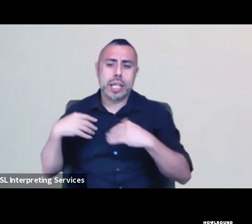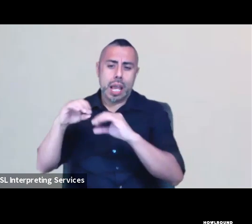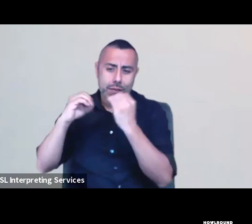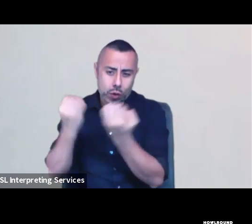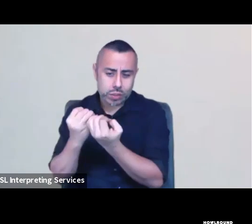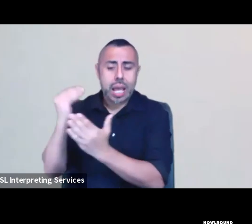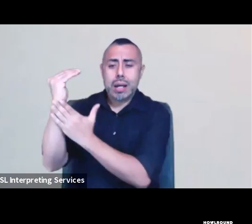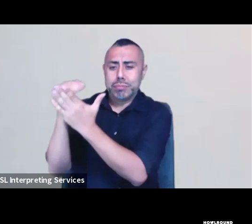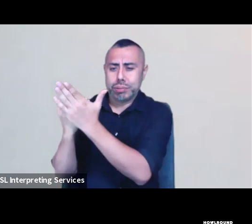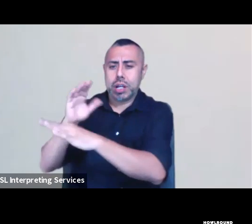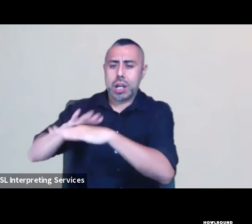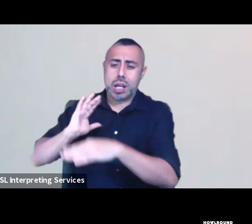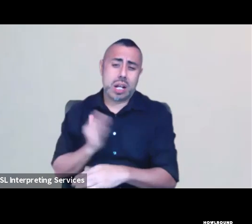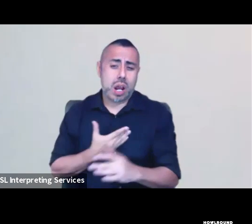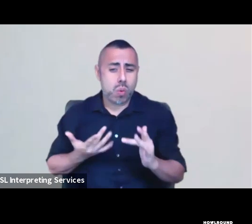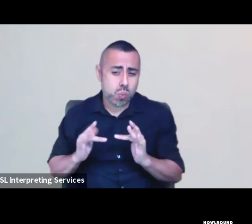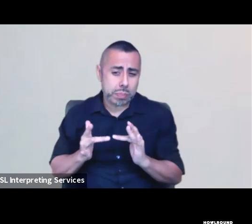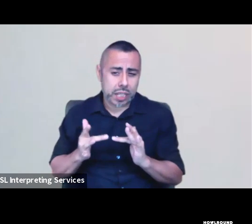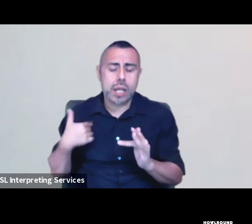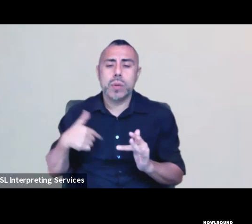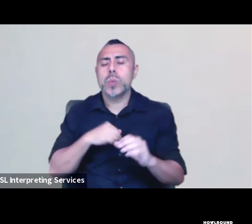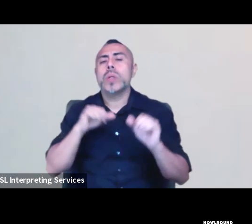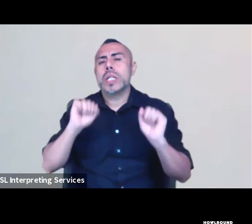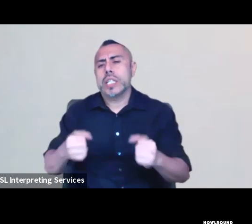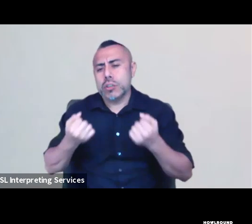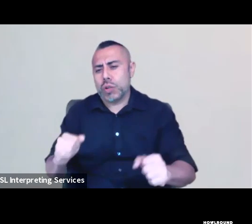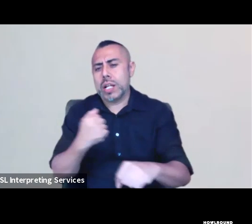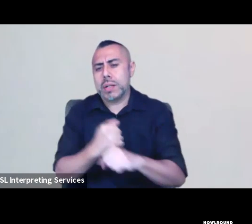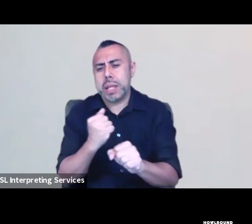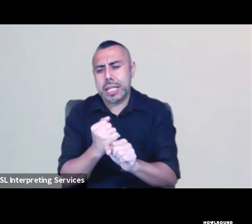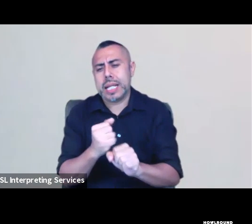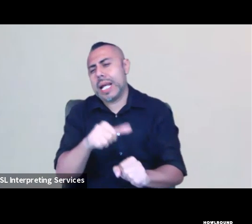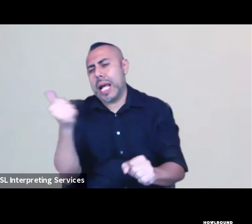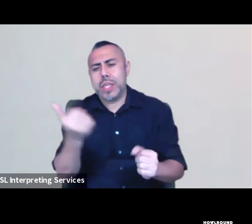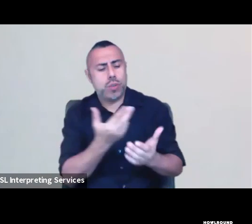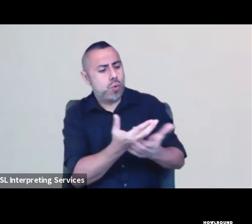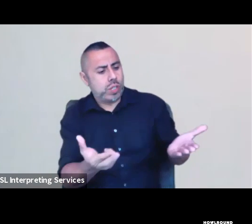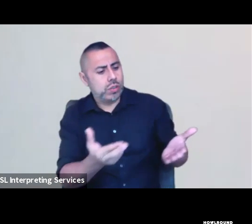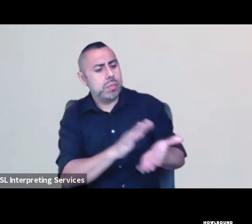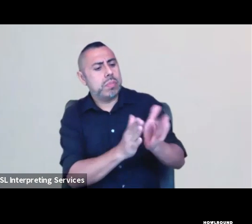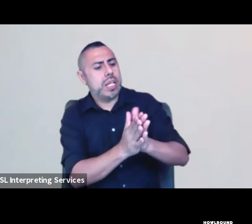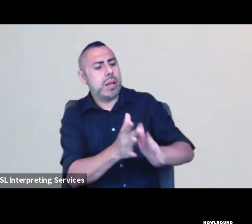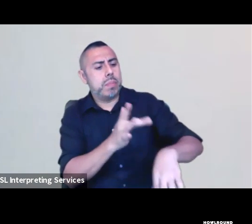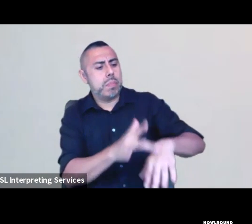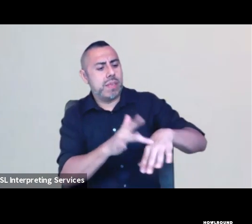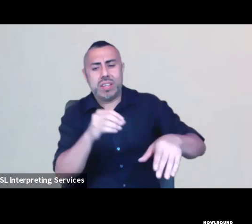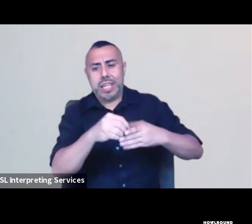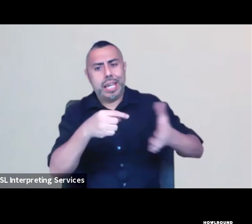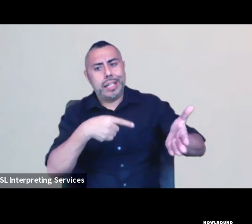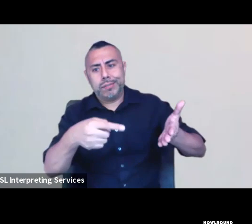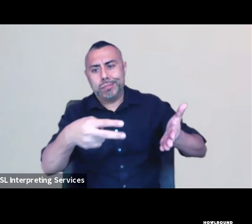and we can try to make other resources available in the coming weeks and we're also hoping to organize